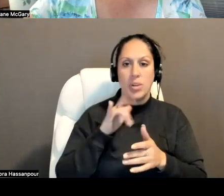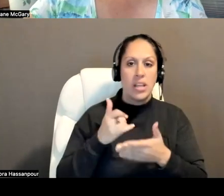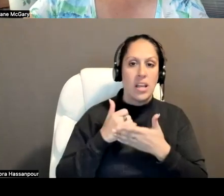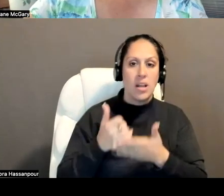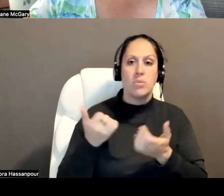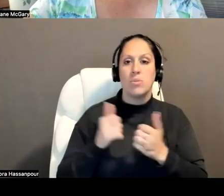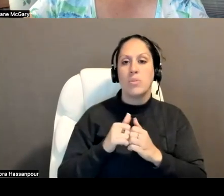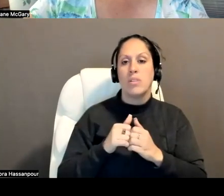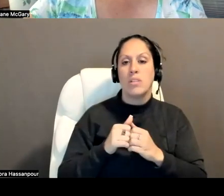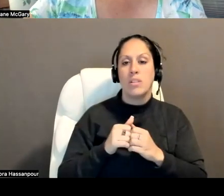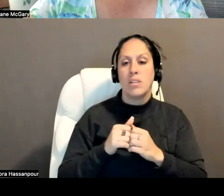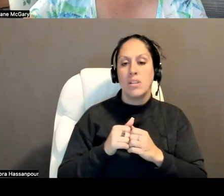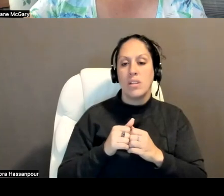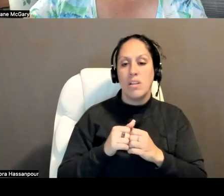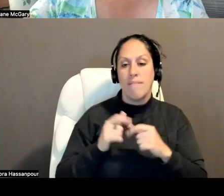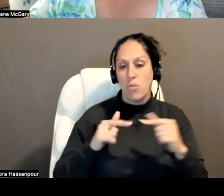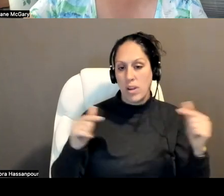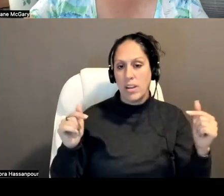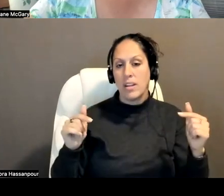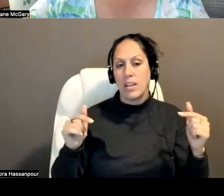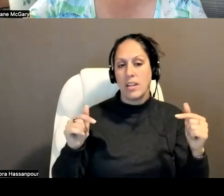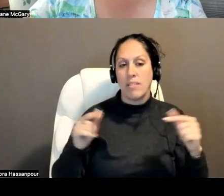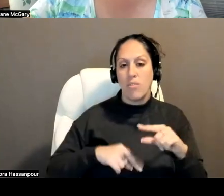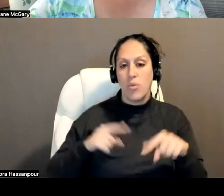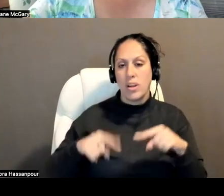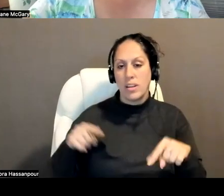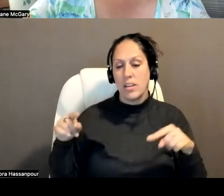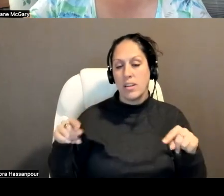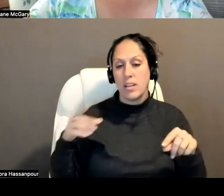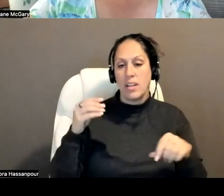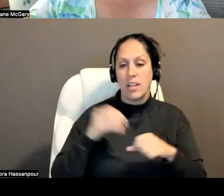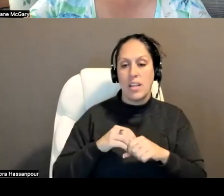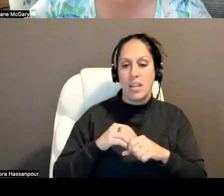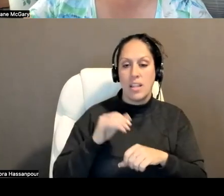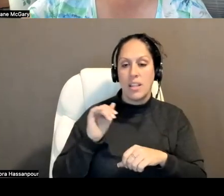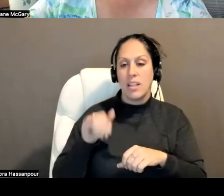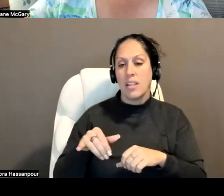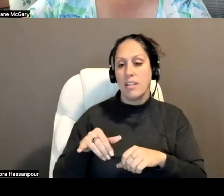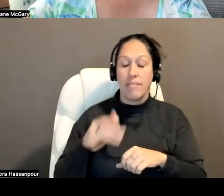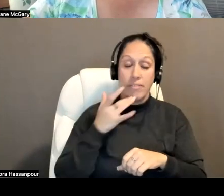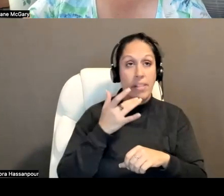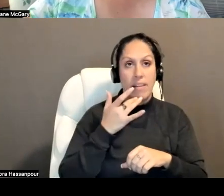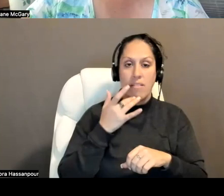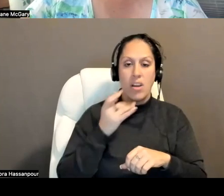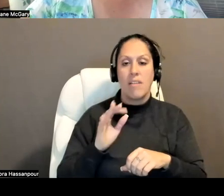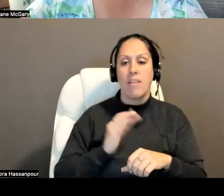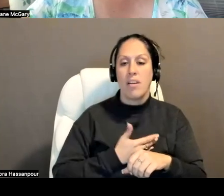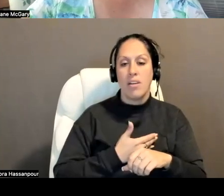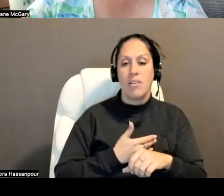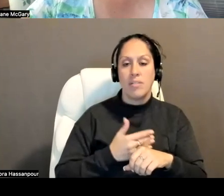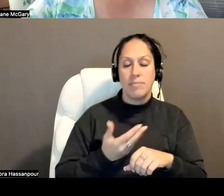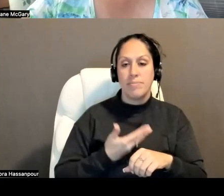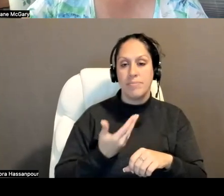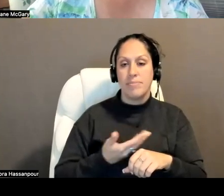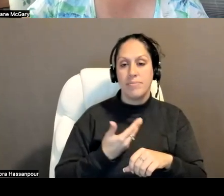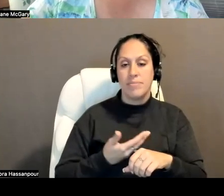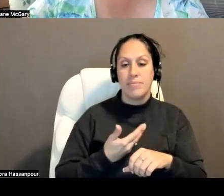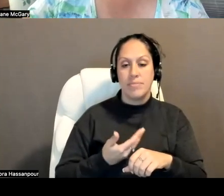with variety. I mean, in the, in the, well, the flavors of our of our programs. And so,